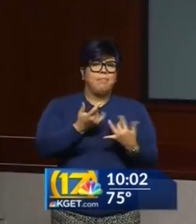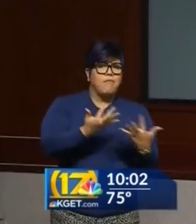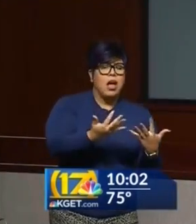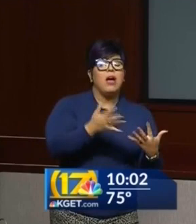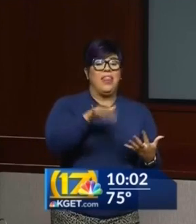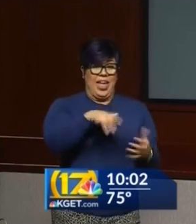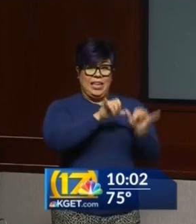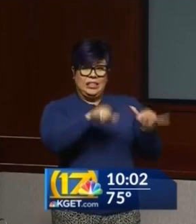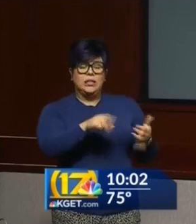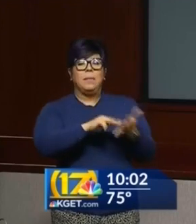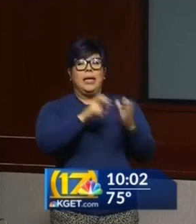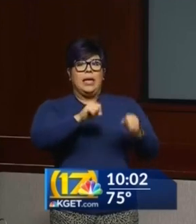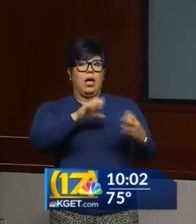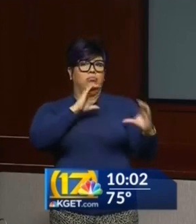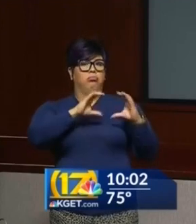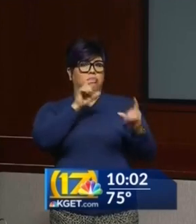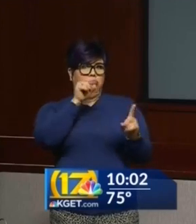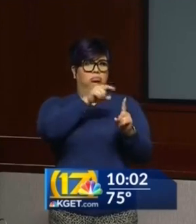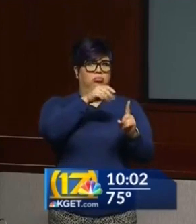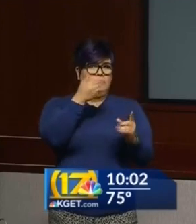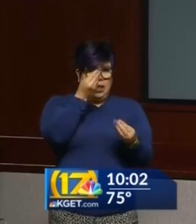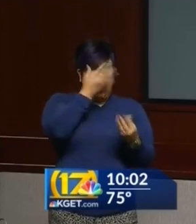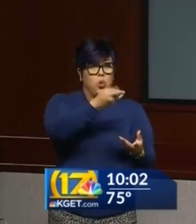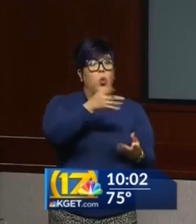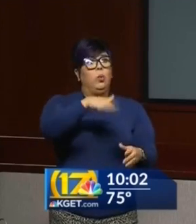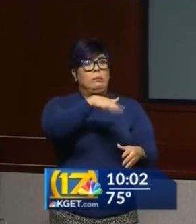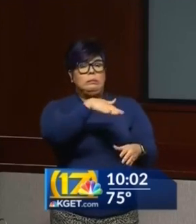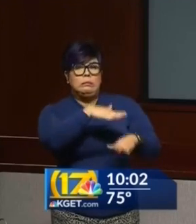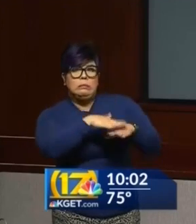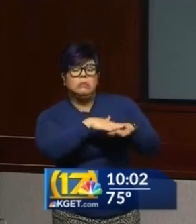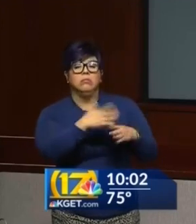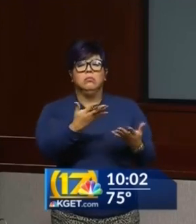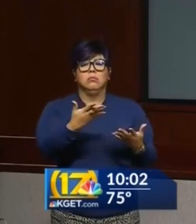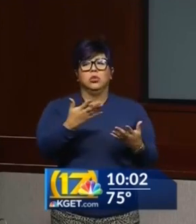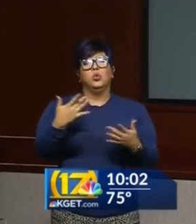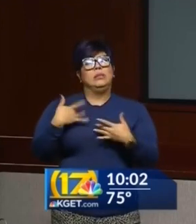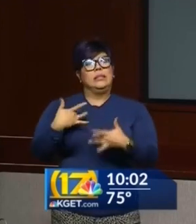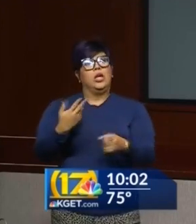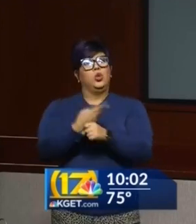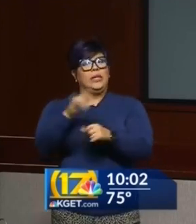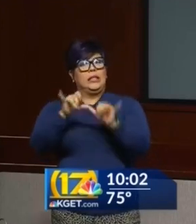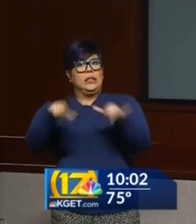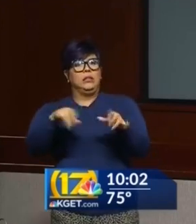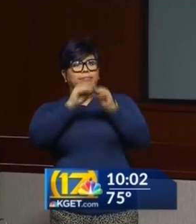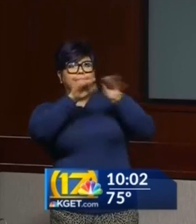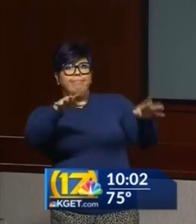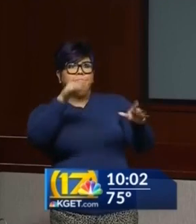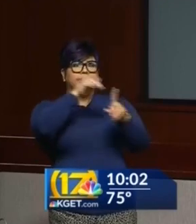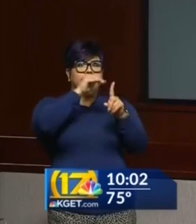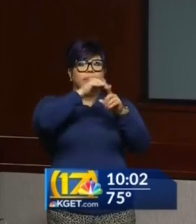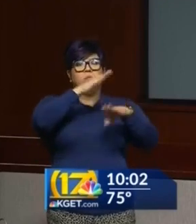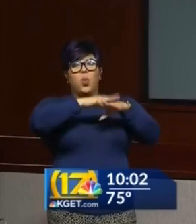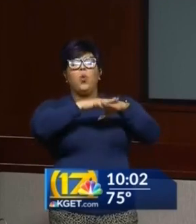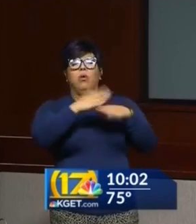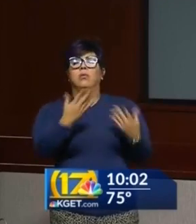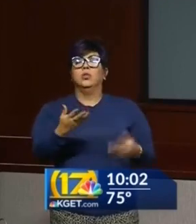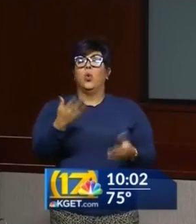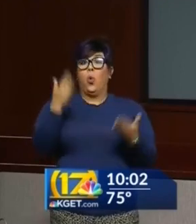WATCH TO DETERMINE WHEN AND IF KERN COUNTY CAN MOVE UP IN TIERS. IT'S A FOUR-TIER SYSTEM ACROSS CALIFORNIA RIGHT NOW FOR REOPENING.